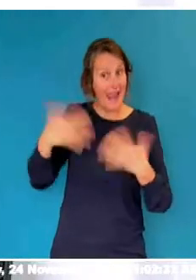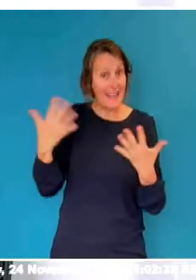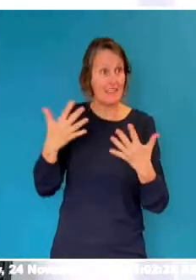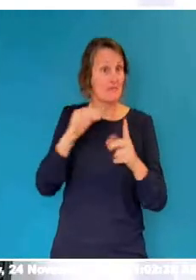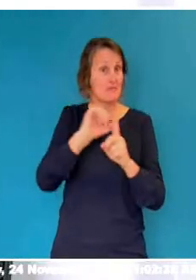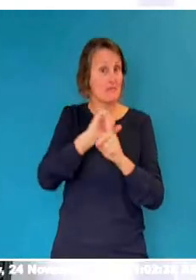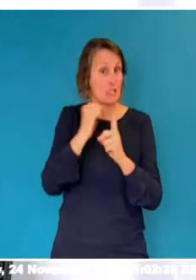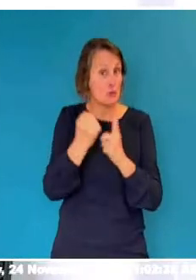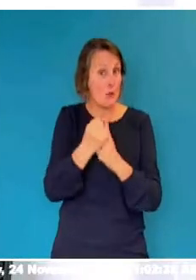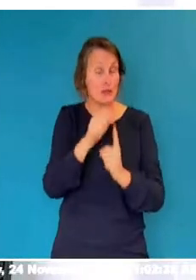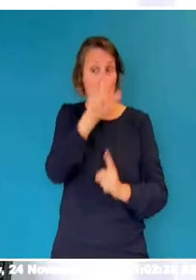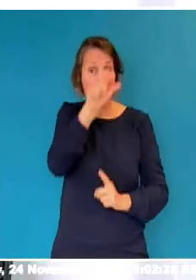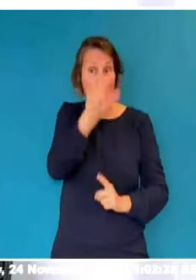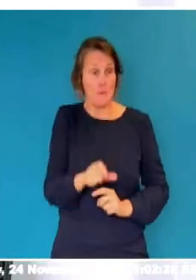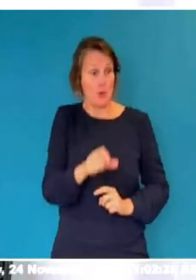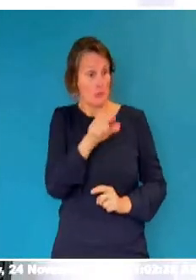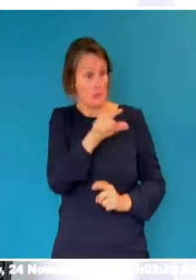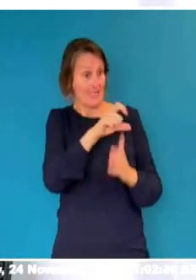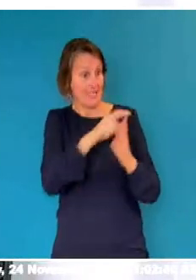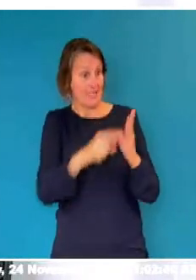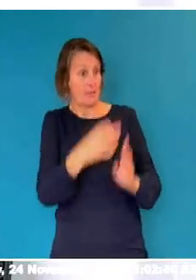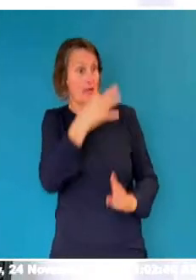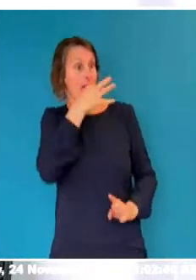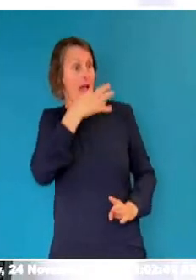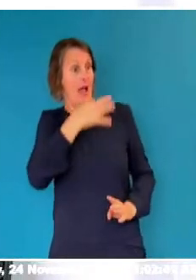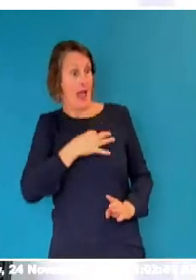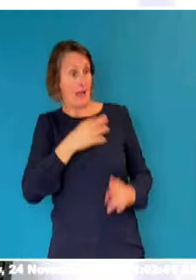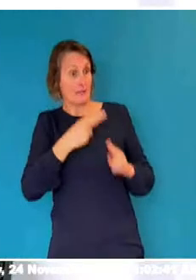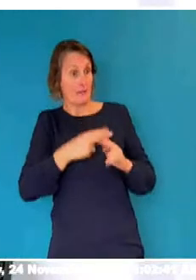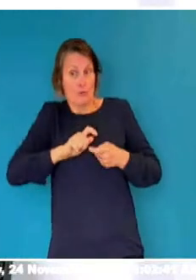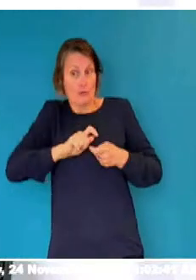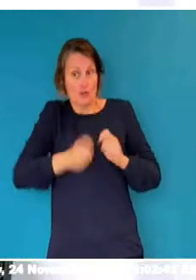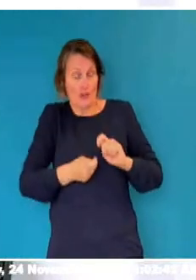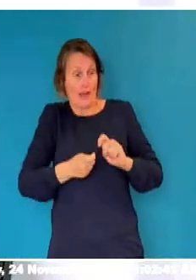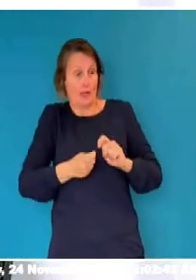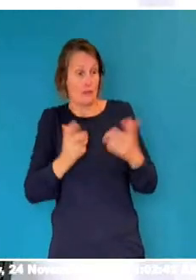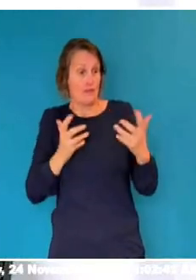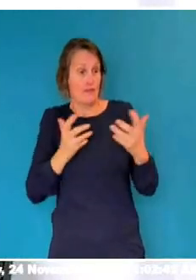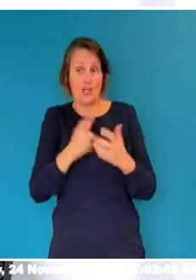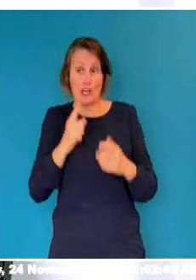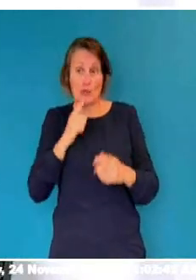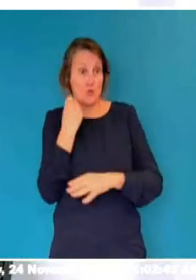person asked for a reasonable adjustment and it wasn't provided? That's correct.